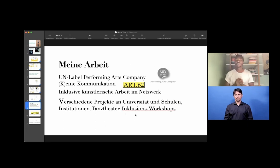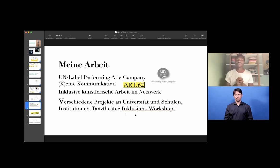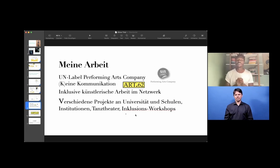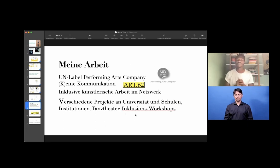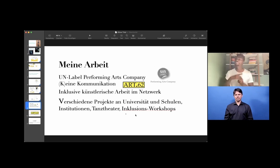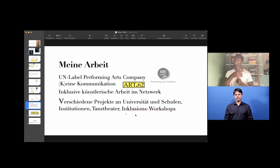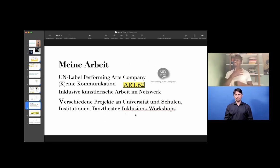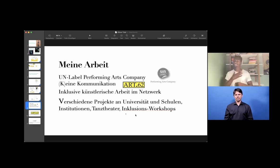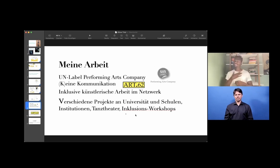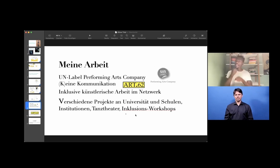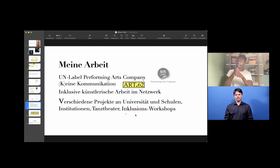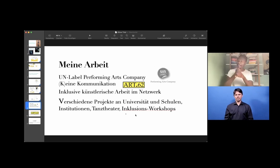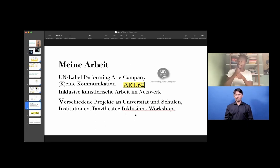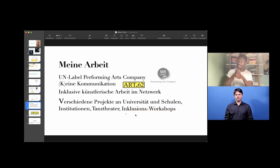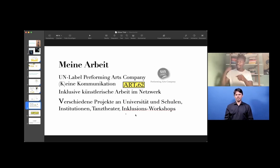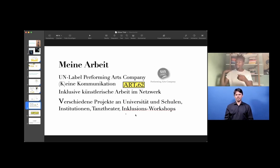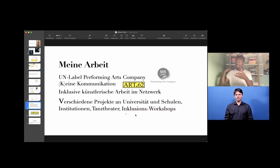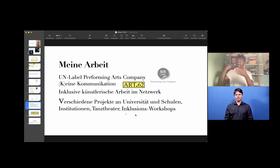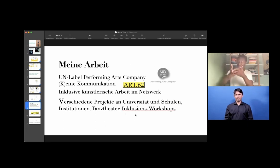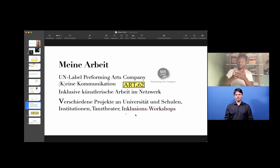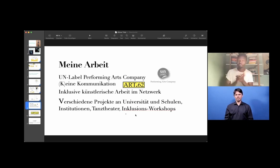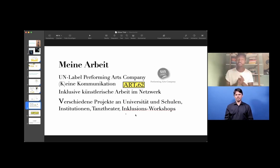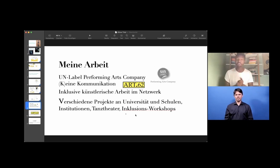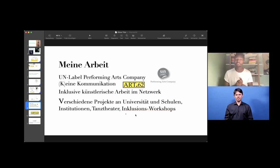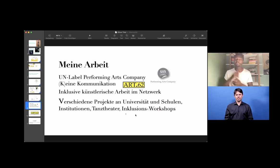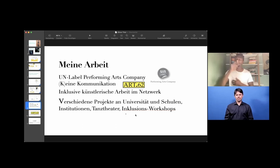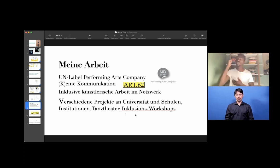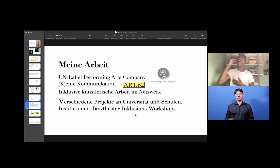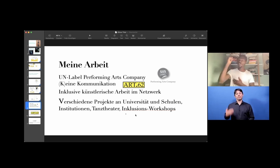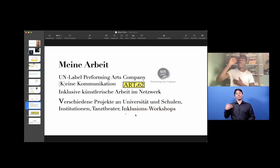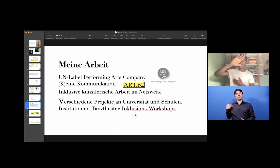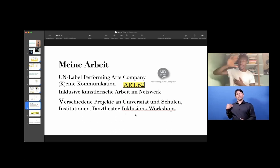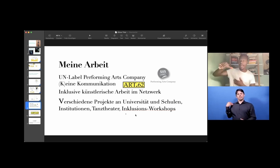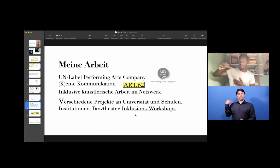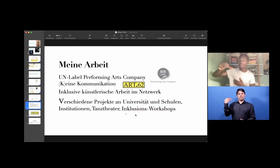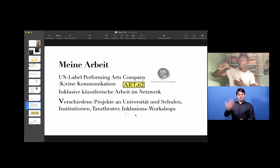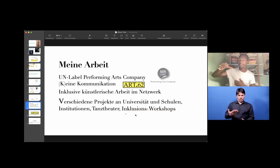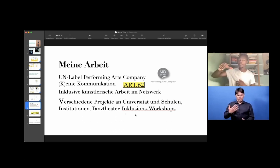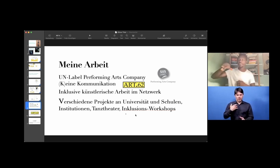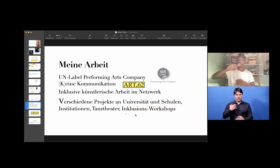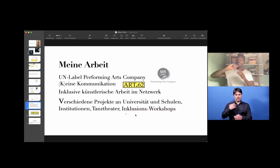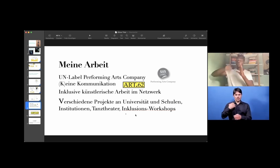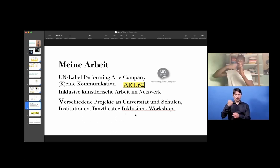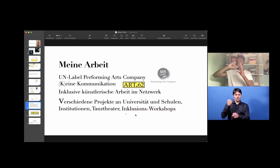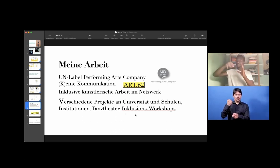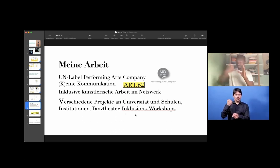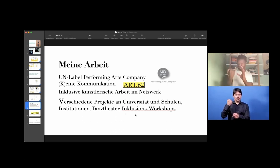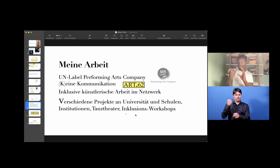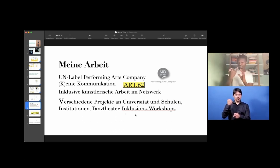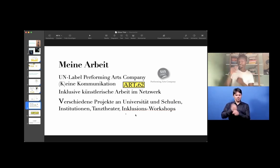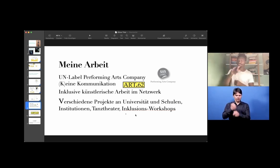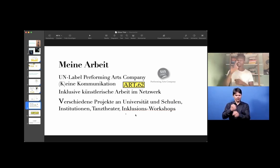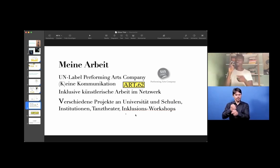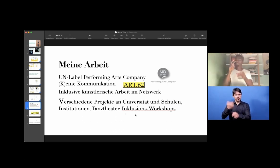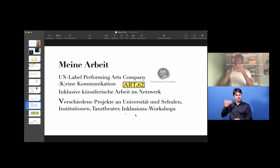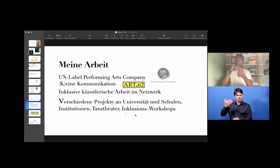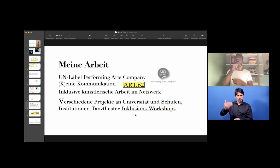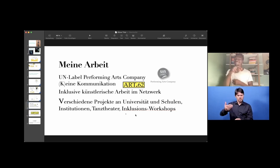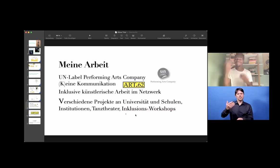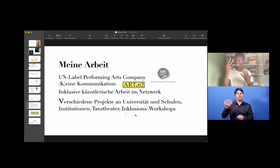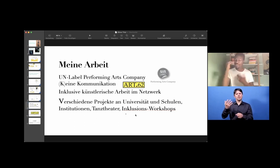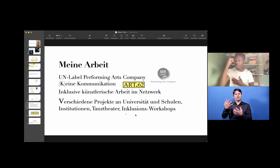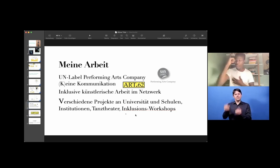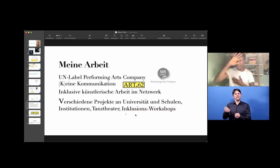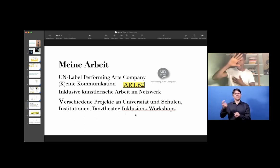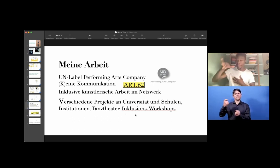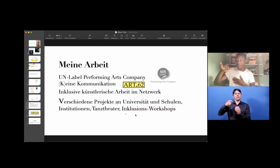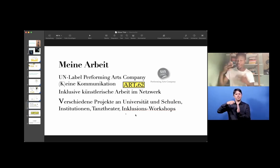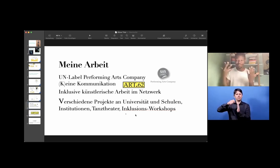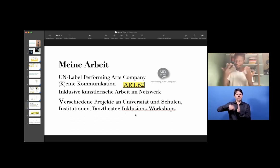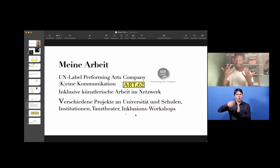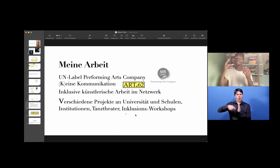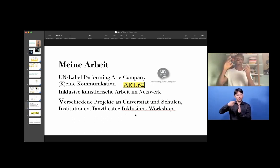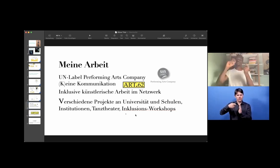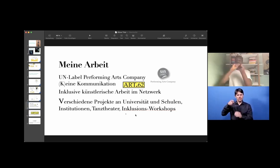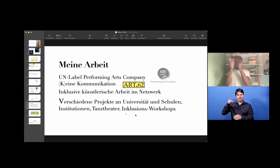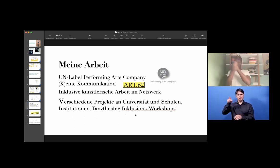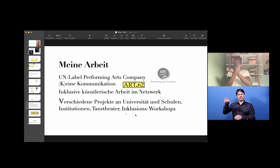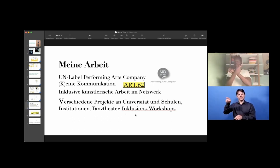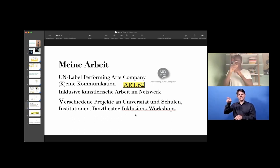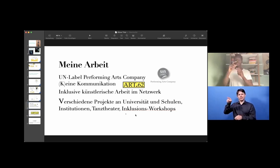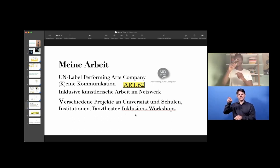So right now, I work in a company that's called UN-Label. And it is a performing arts company.